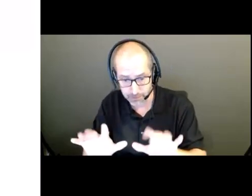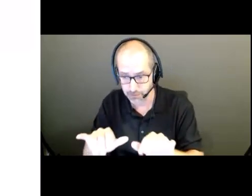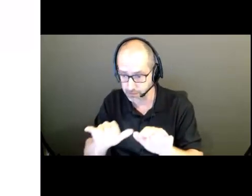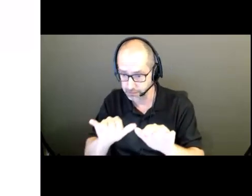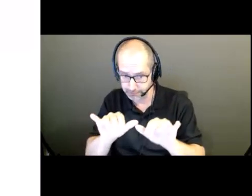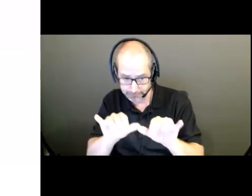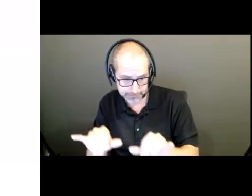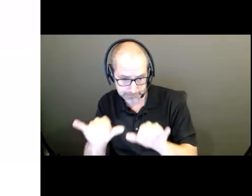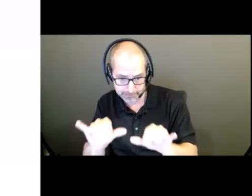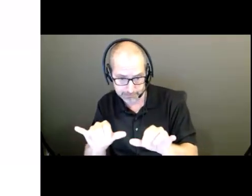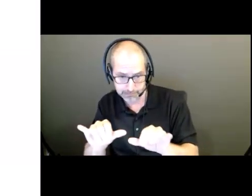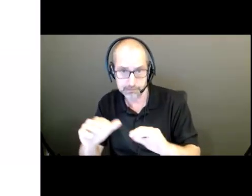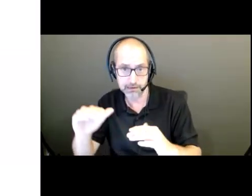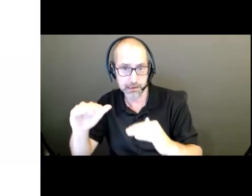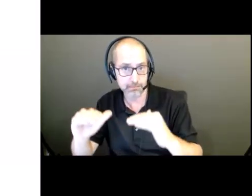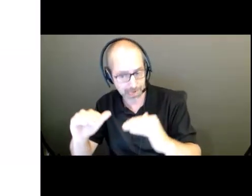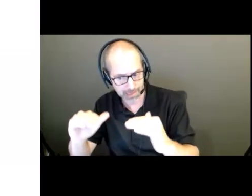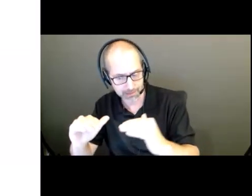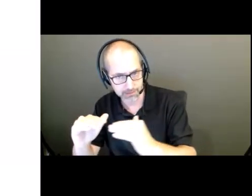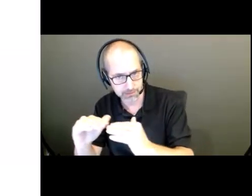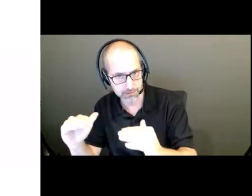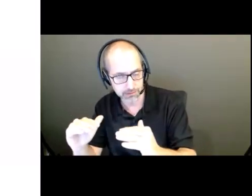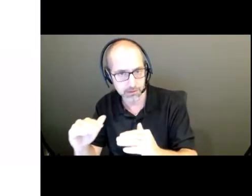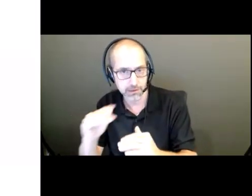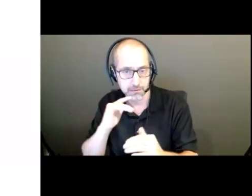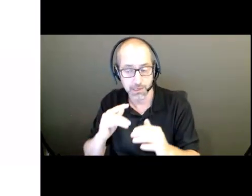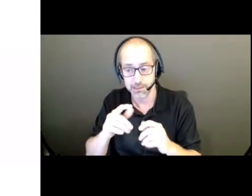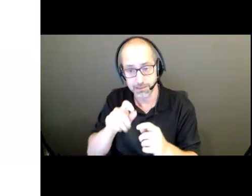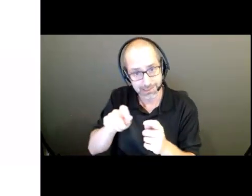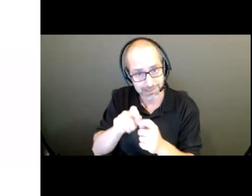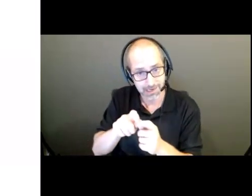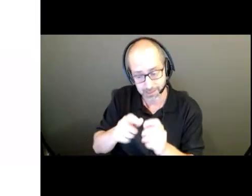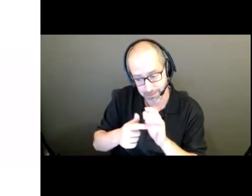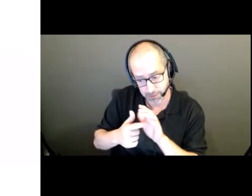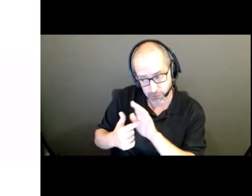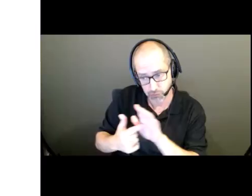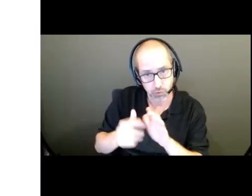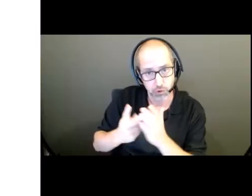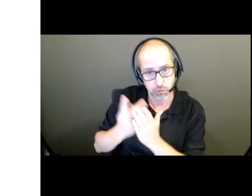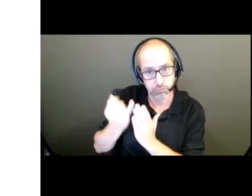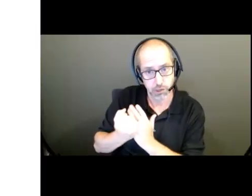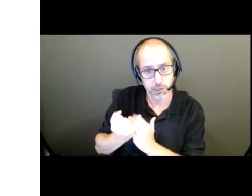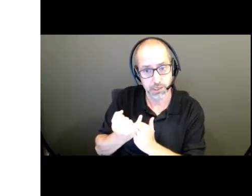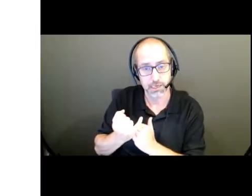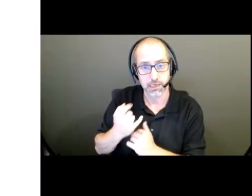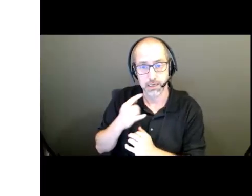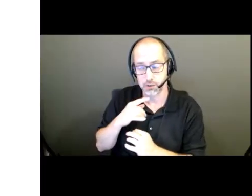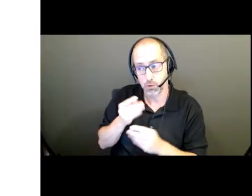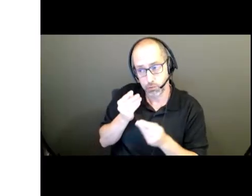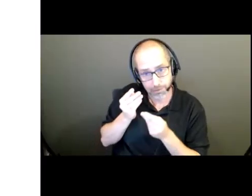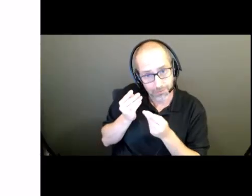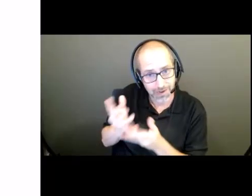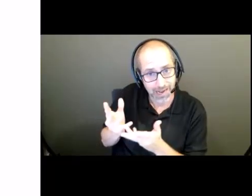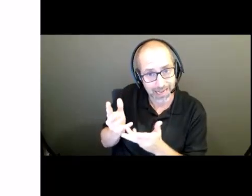It must accurately reflect your project, so be sure to provide the peer assessors with sufficient information.